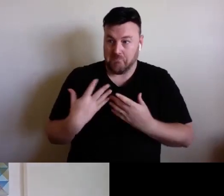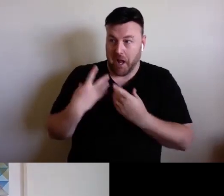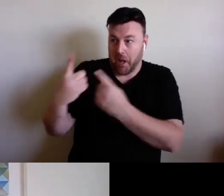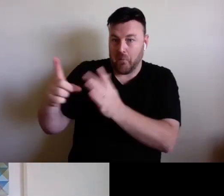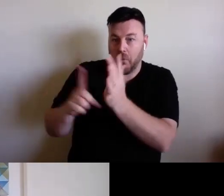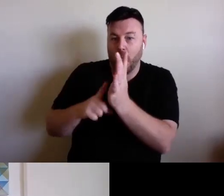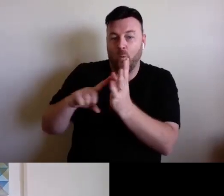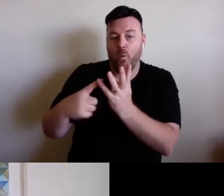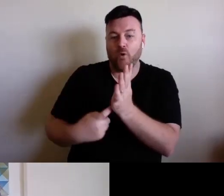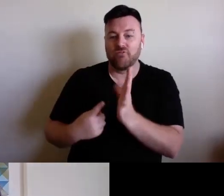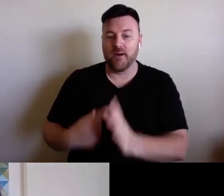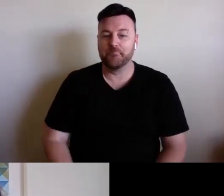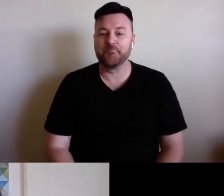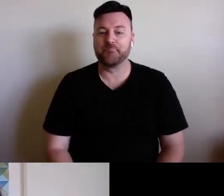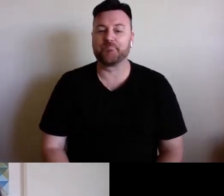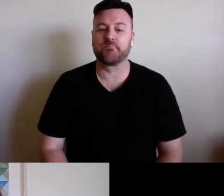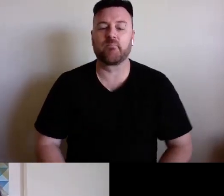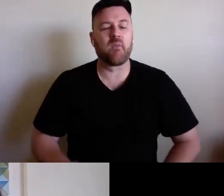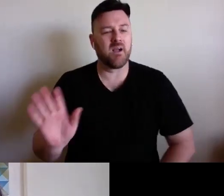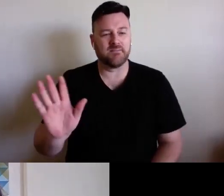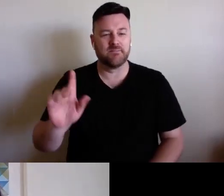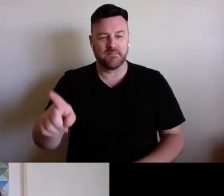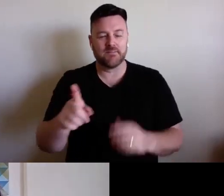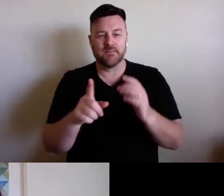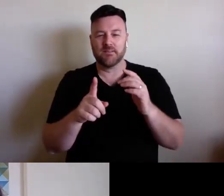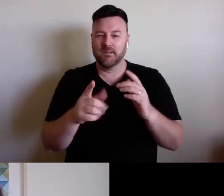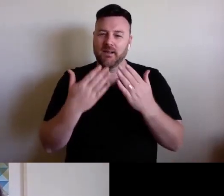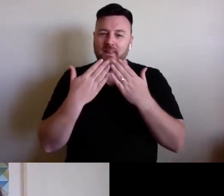There's so much content in there, and - wow, so useful to get some